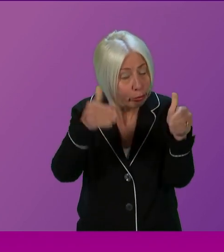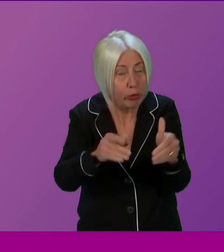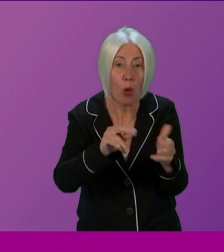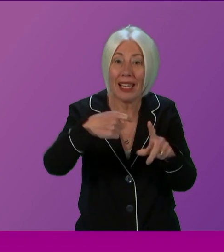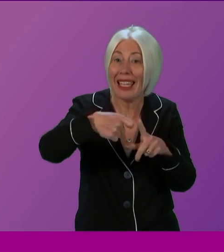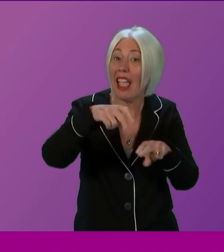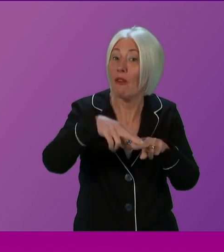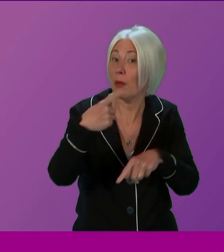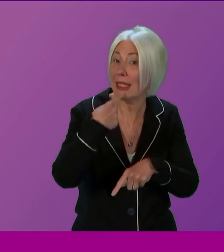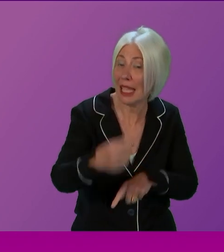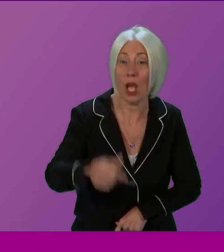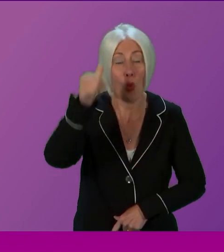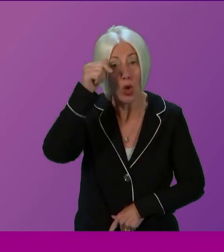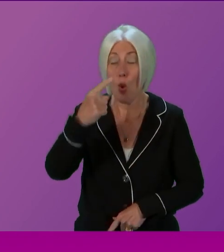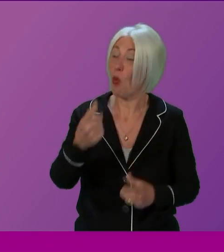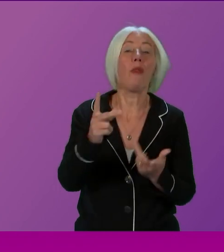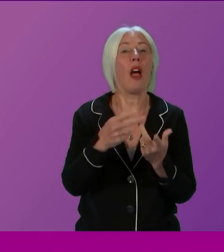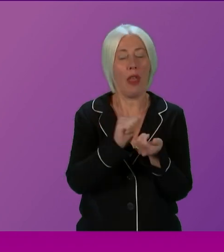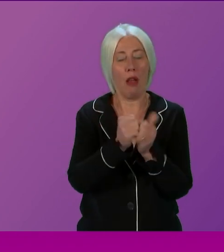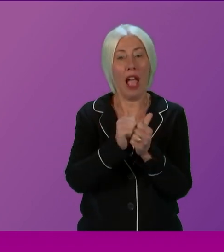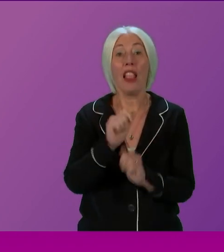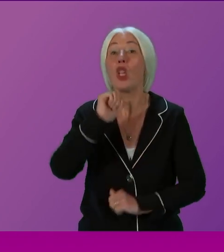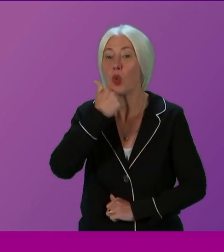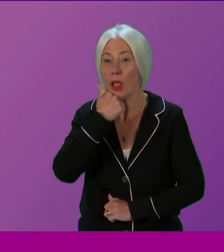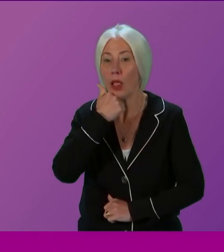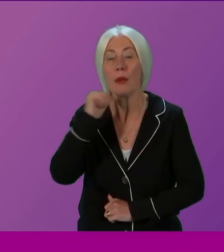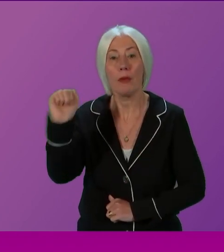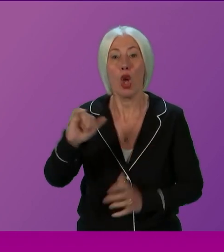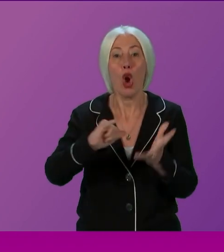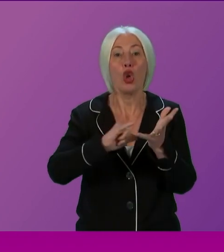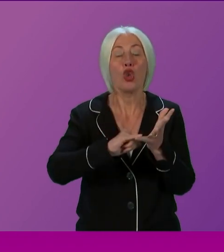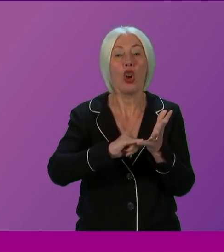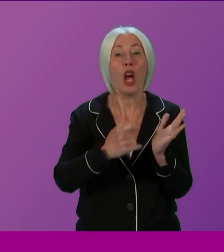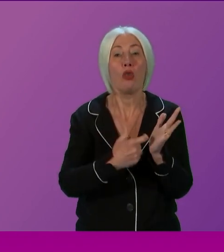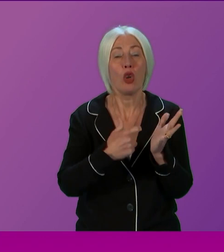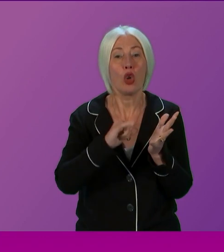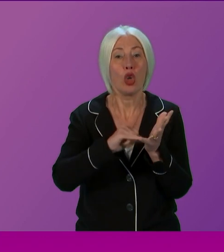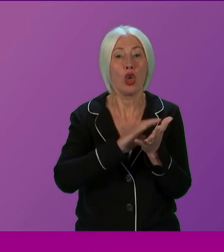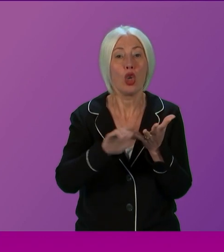we know that one of her closest allies will. Shona Robison—a current Cabinet